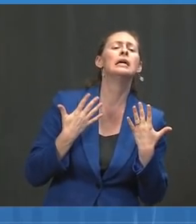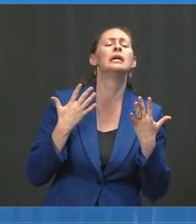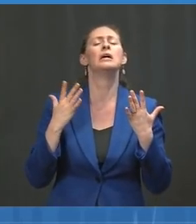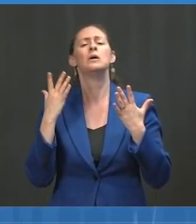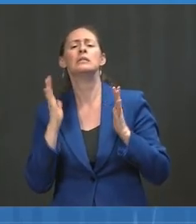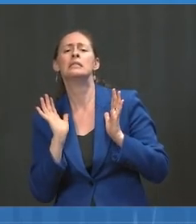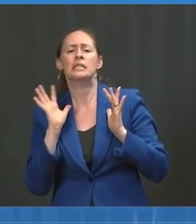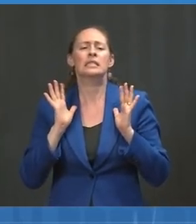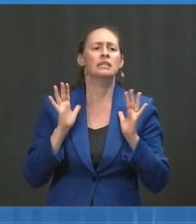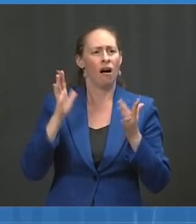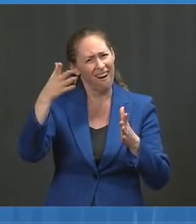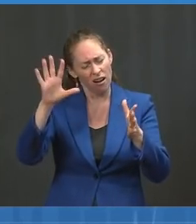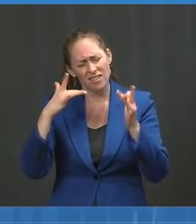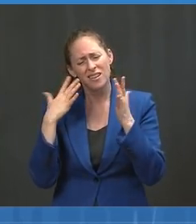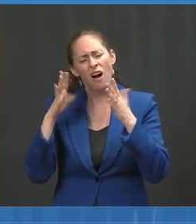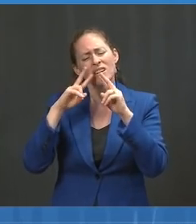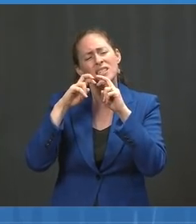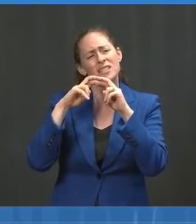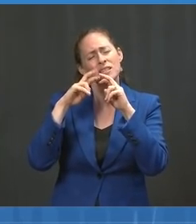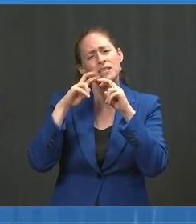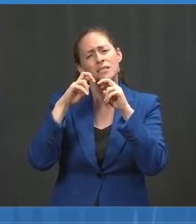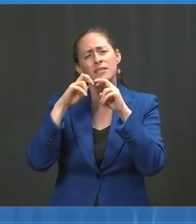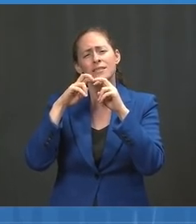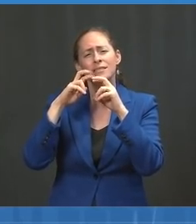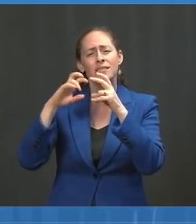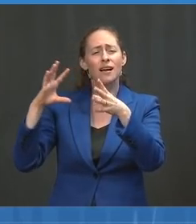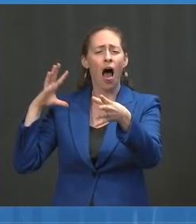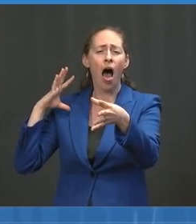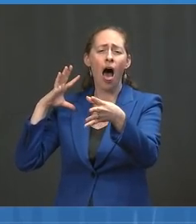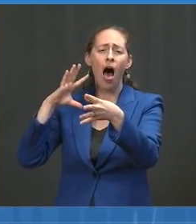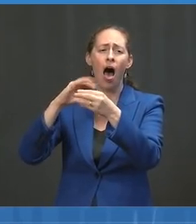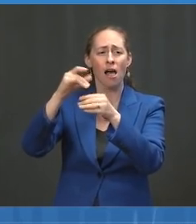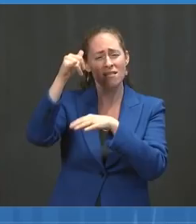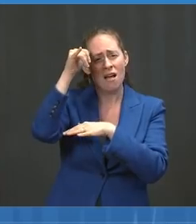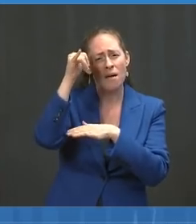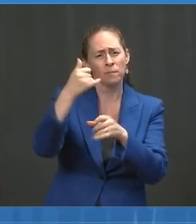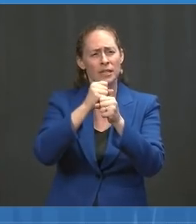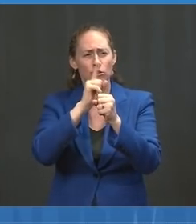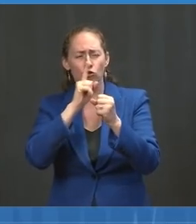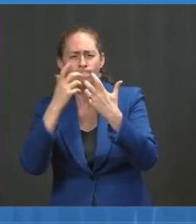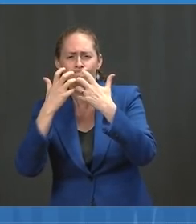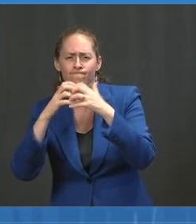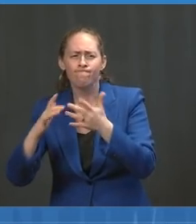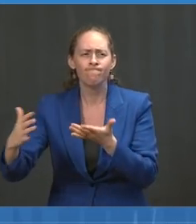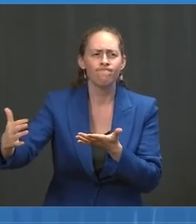reviewing hundreds of thousands of pages of data and inspecting the facilities where the vaccines were produced.